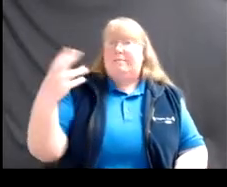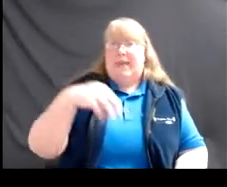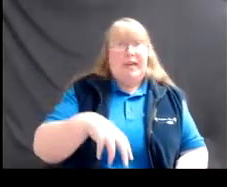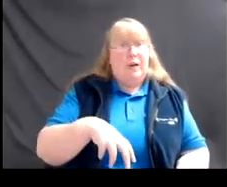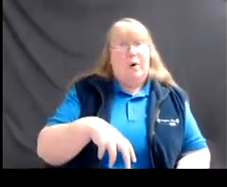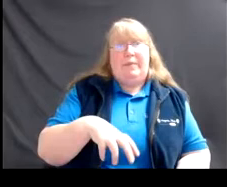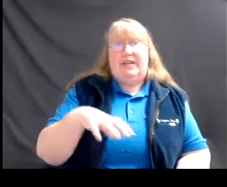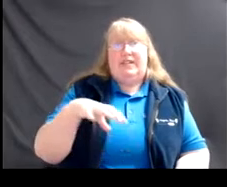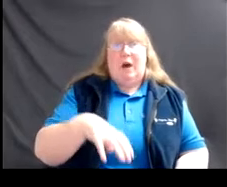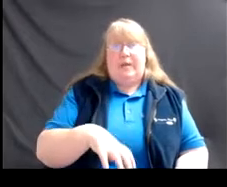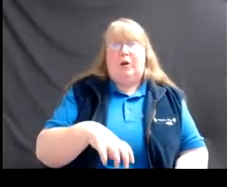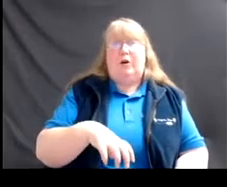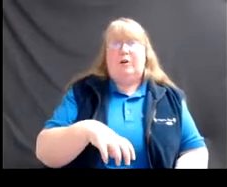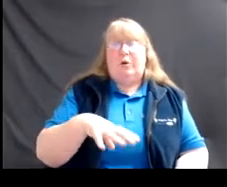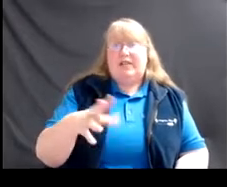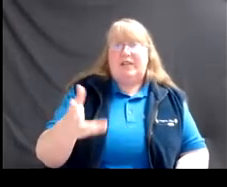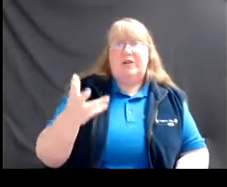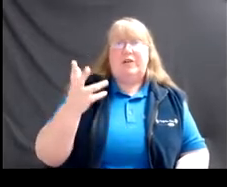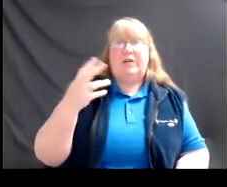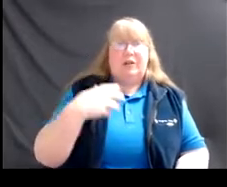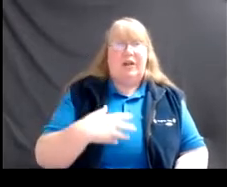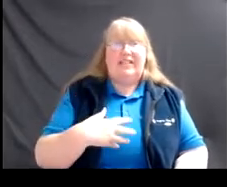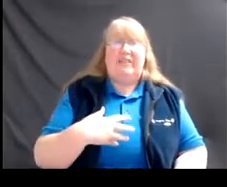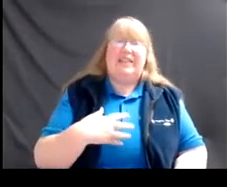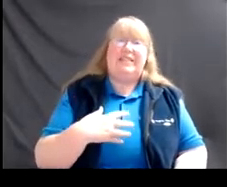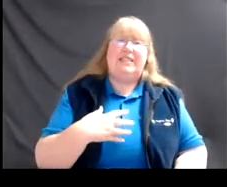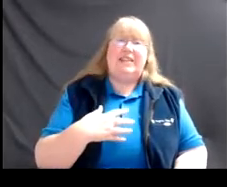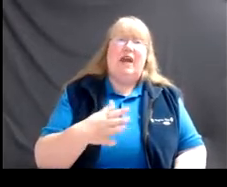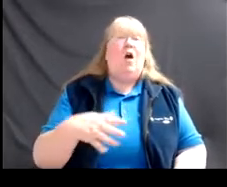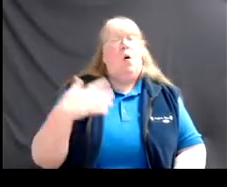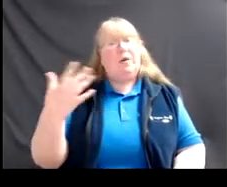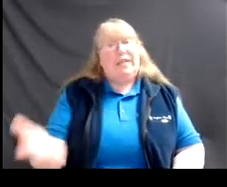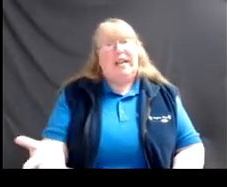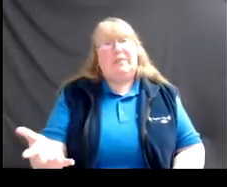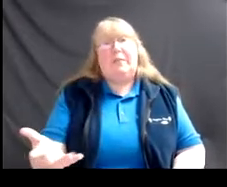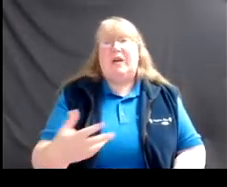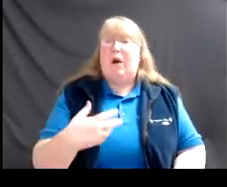making an appointment to come here it our center to look at devices, or setting up something where